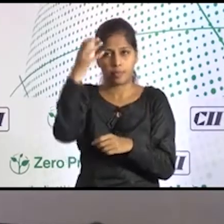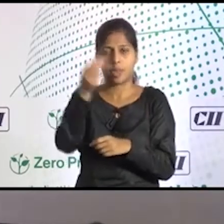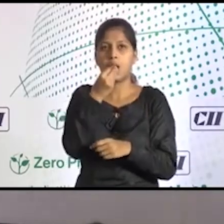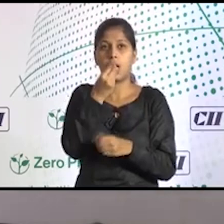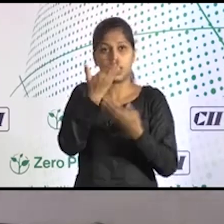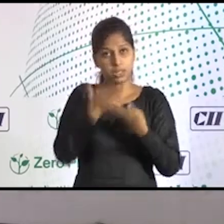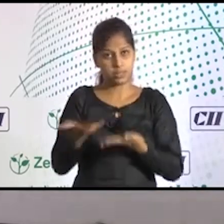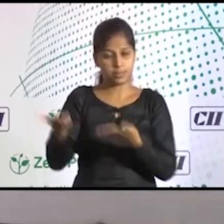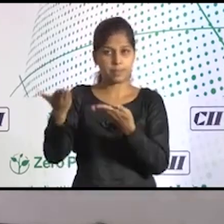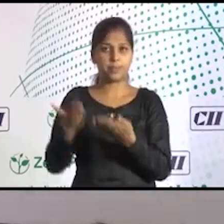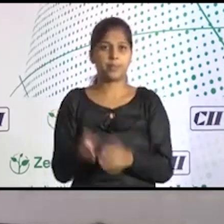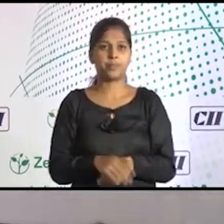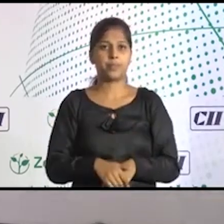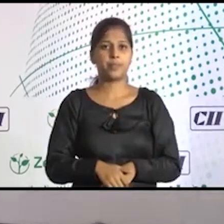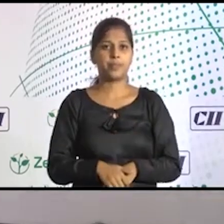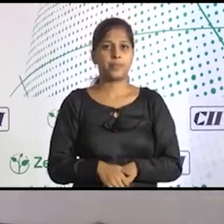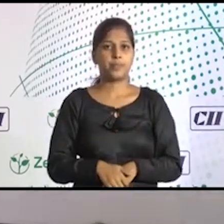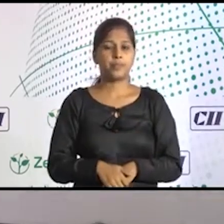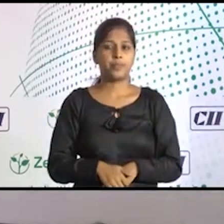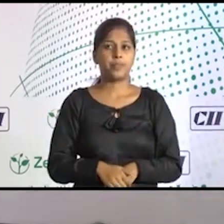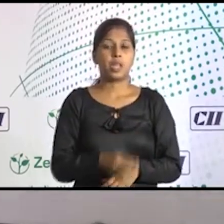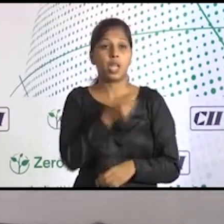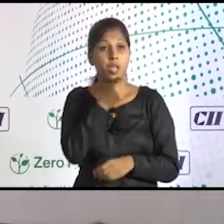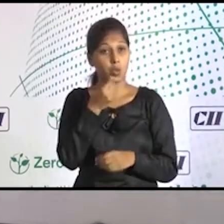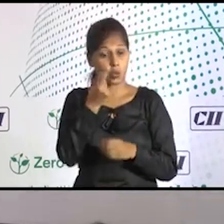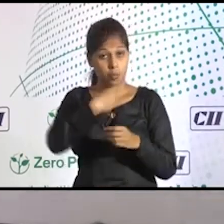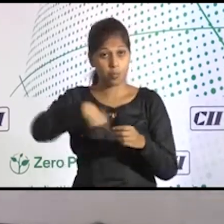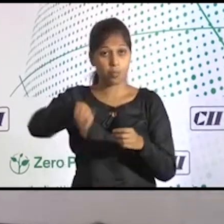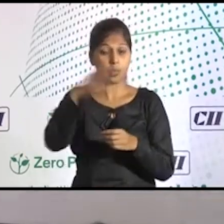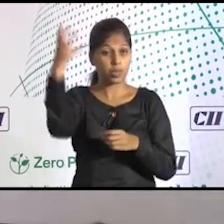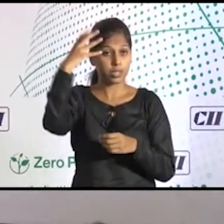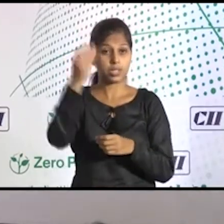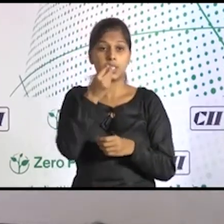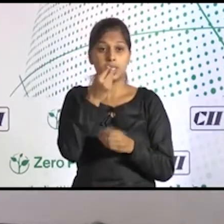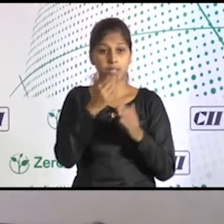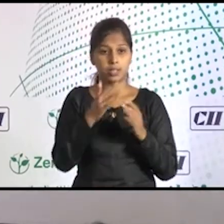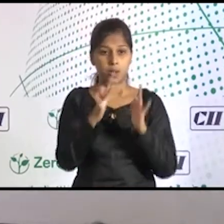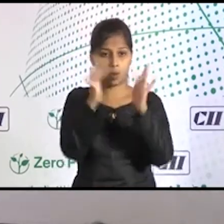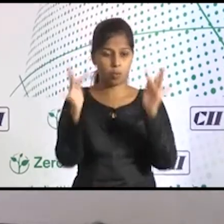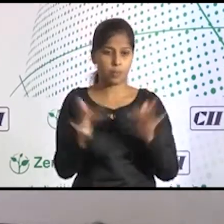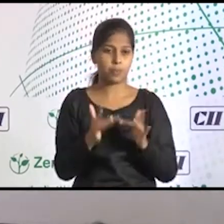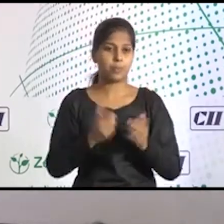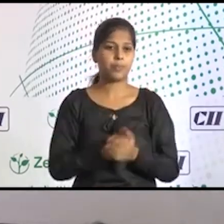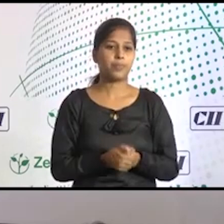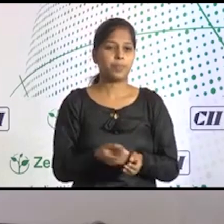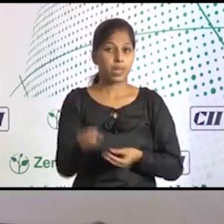And all of our panelists are here, so please reach out to them. If you're an entrepreneur, you can pitch to him and to him.